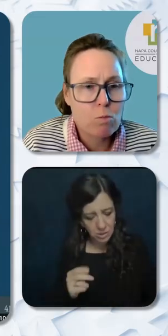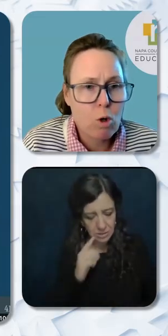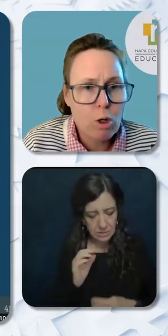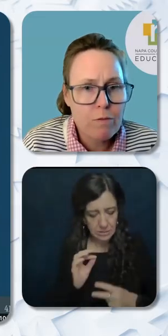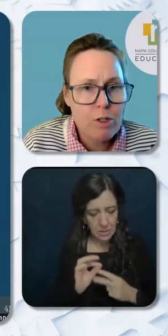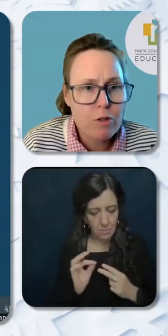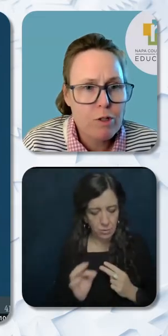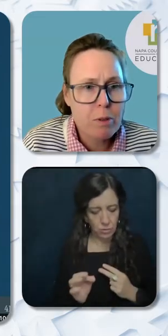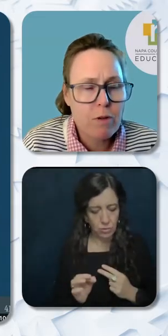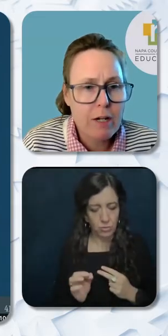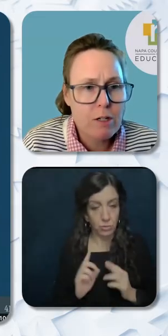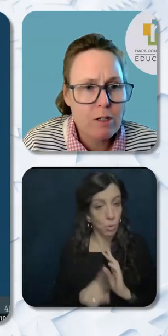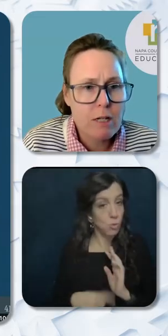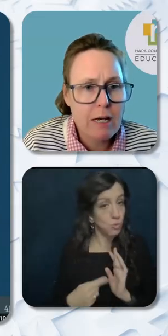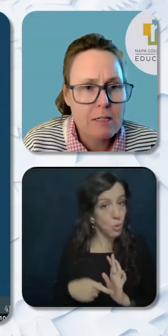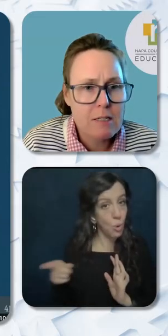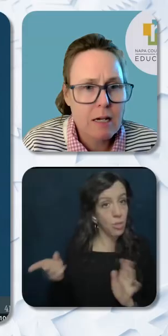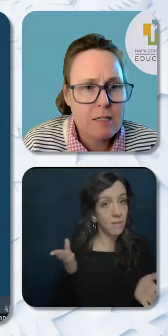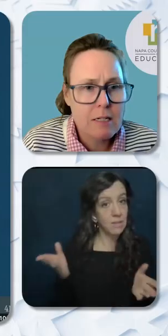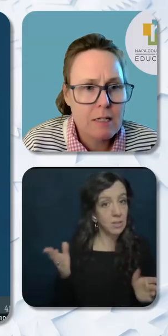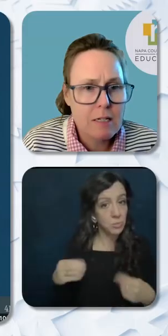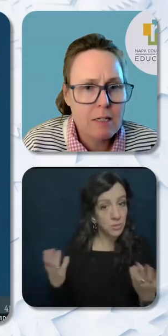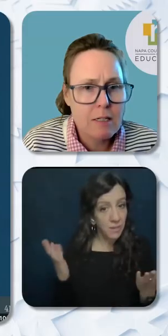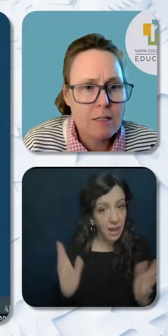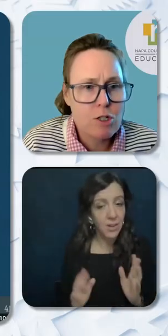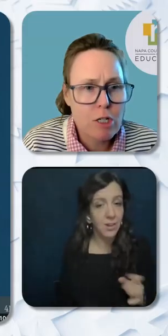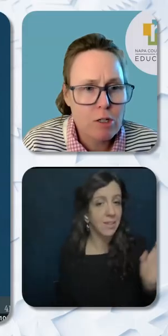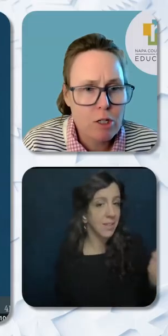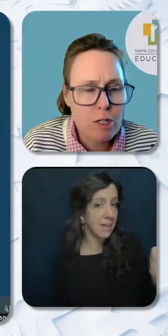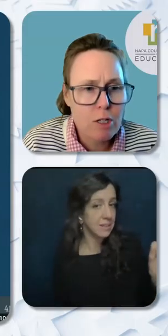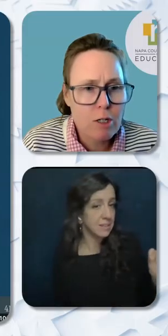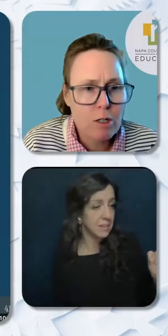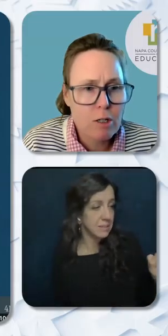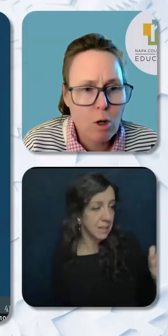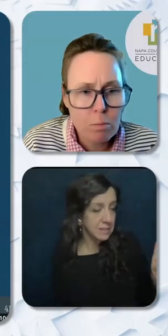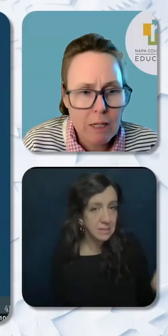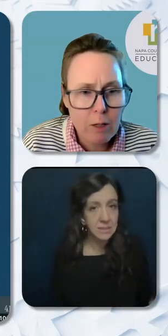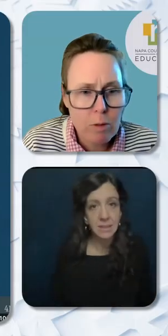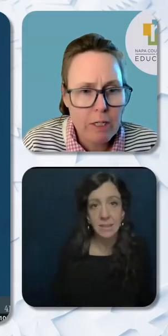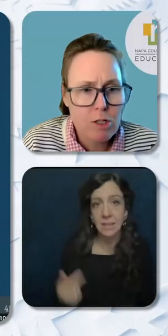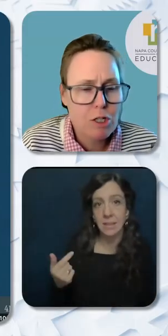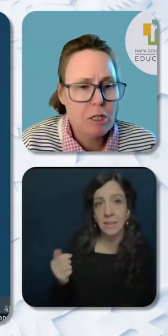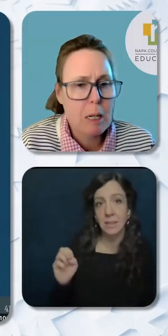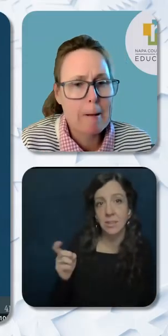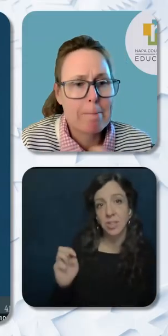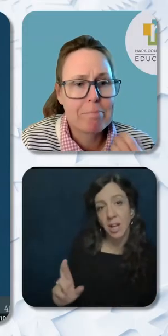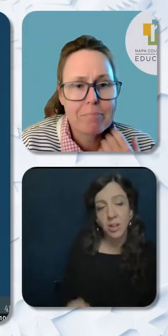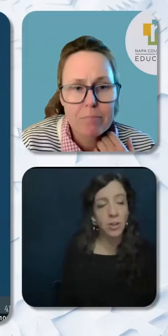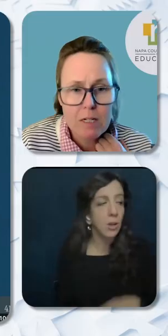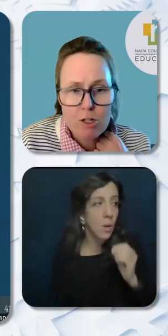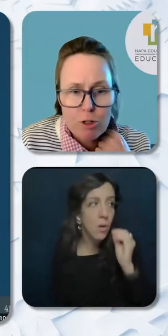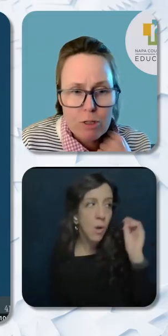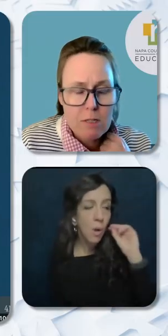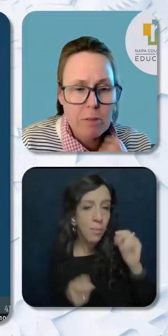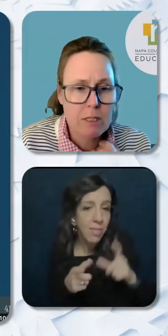the role of the service provider, the SSID, the gender, home language, additional